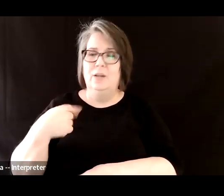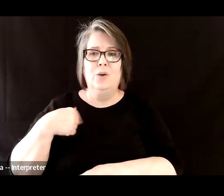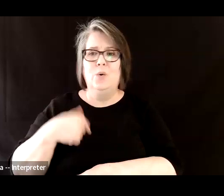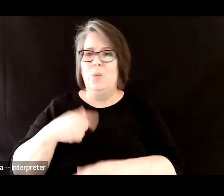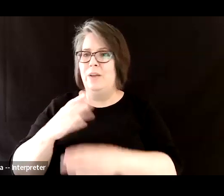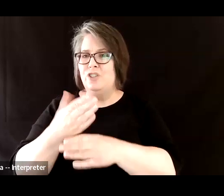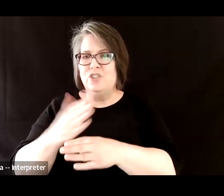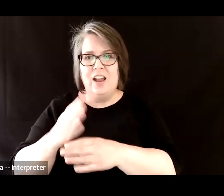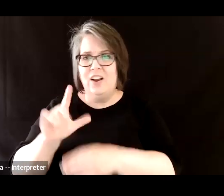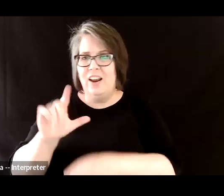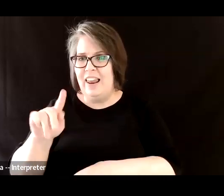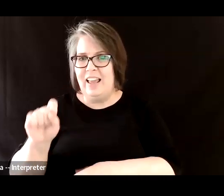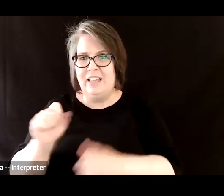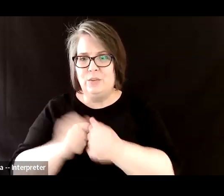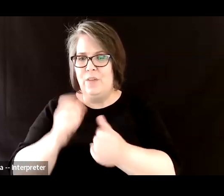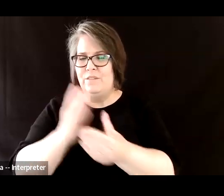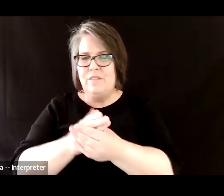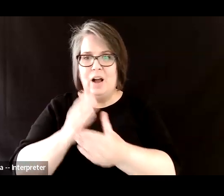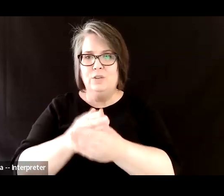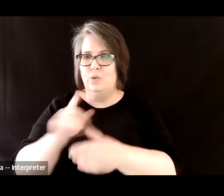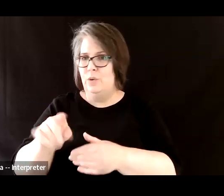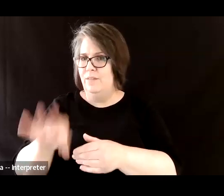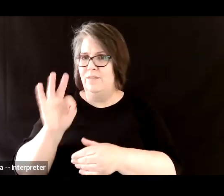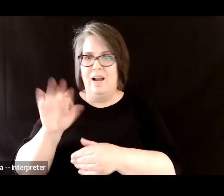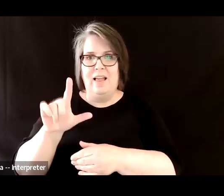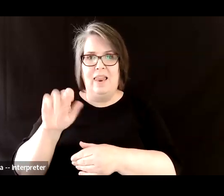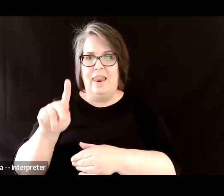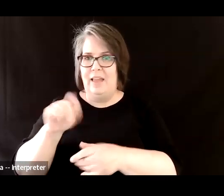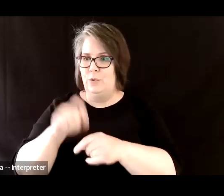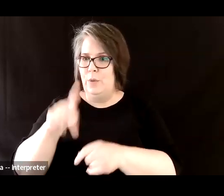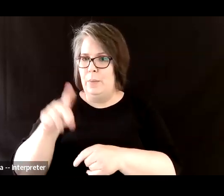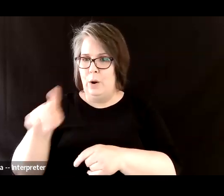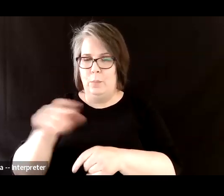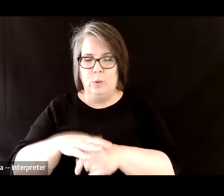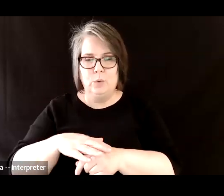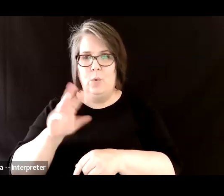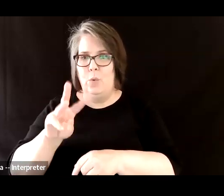our files. You can find links to our PowerPoints on the conference website.